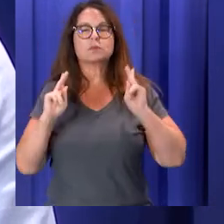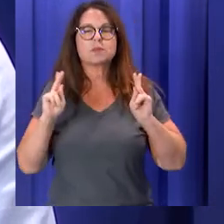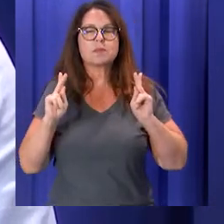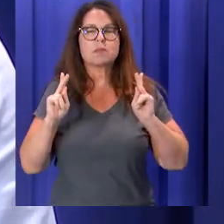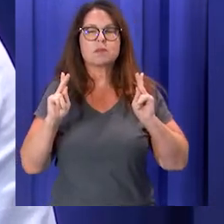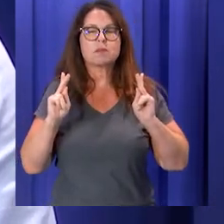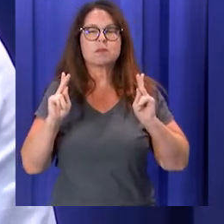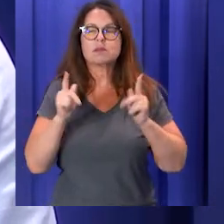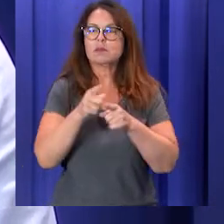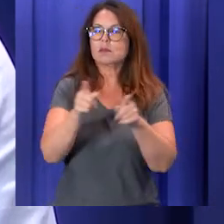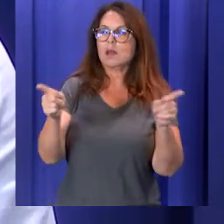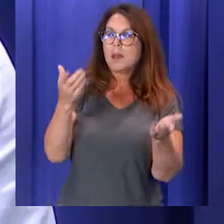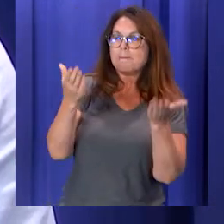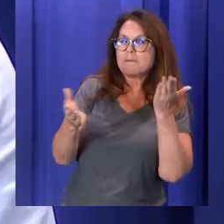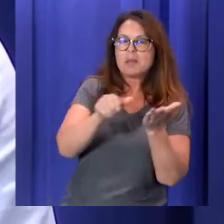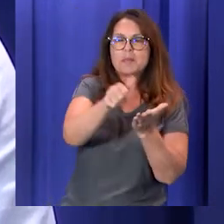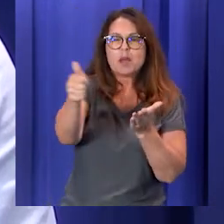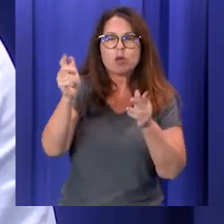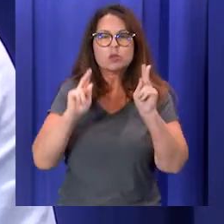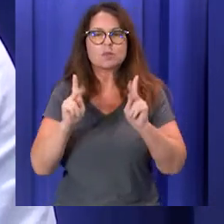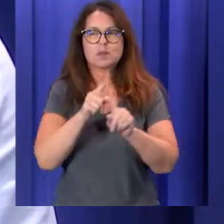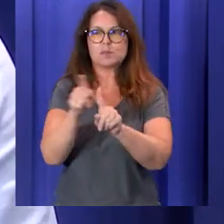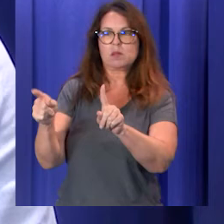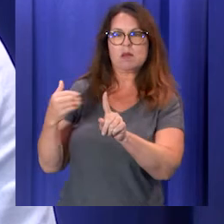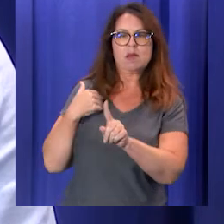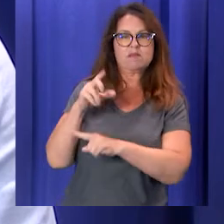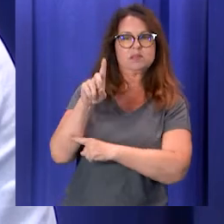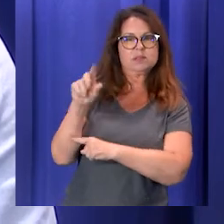an autoimmune disease, or other medical condition